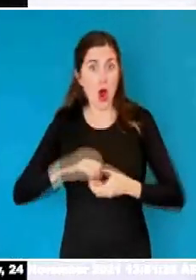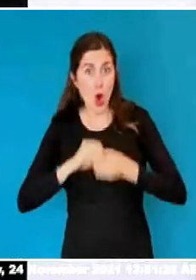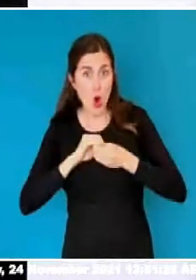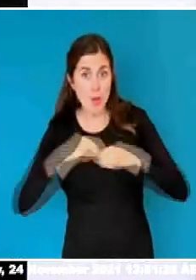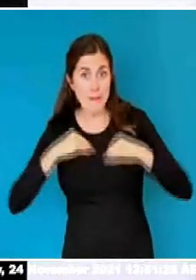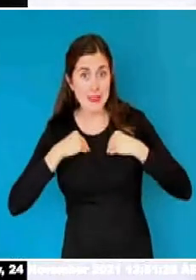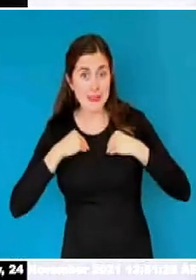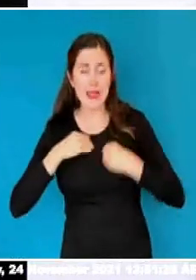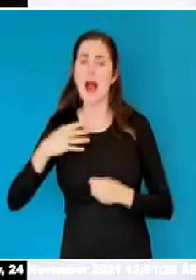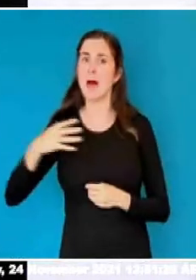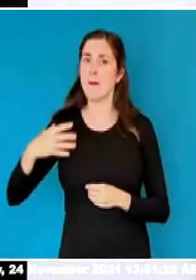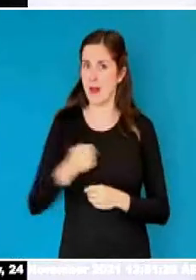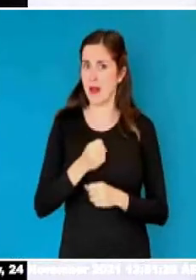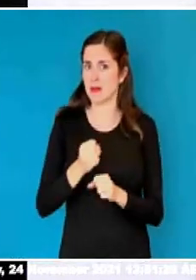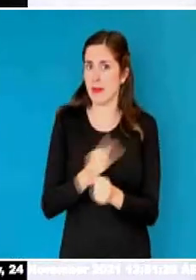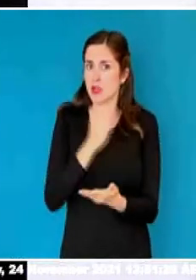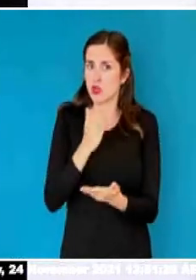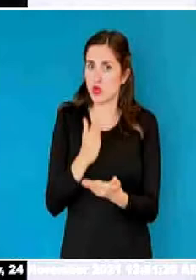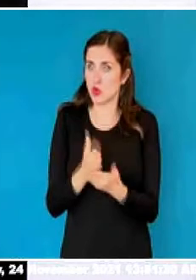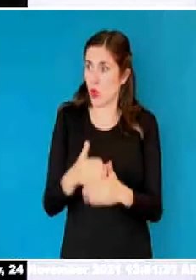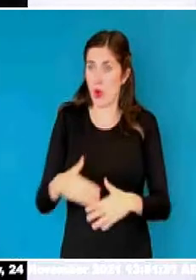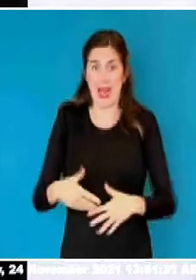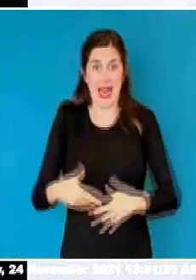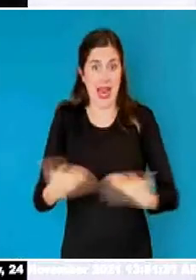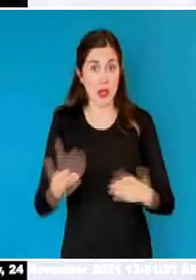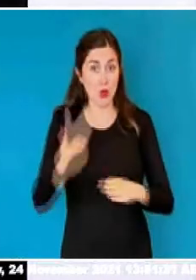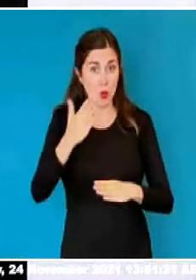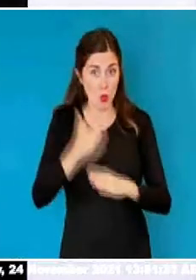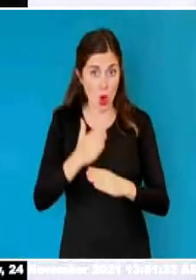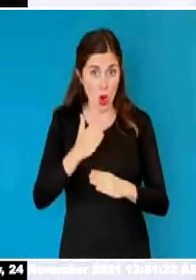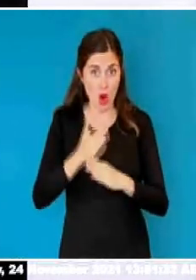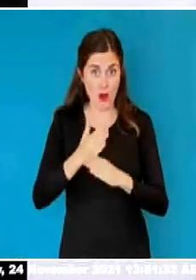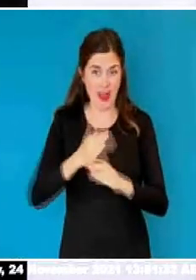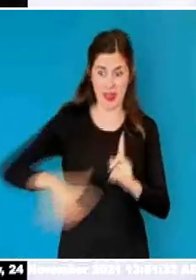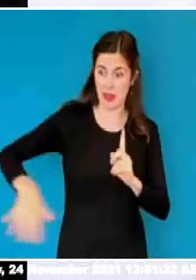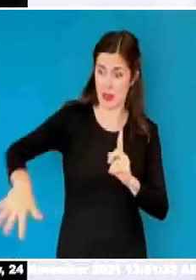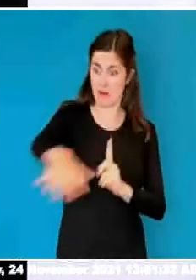practical, that the workplace itself is safe for workers.